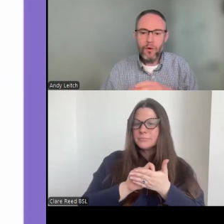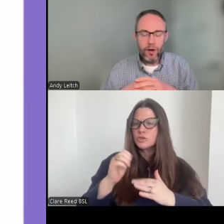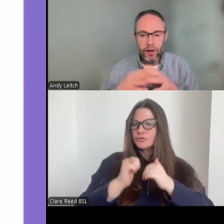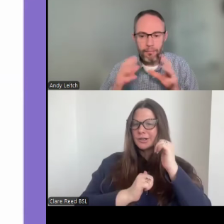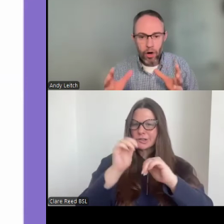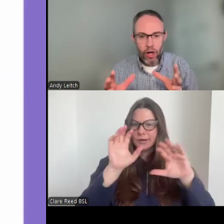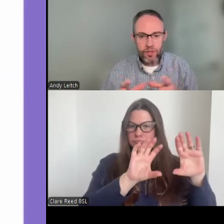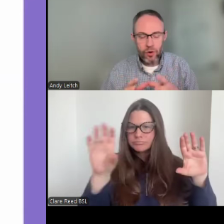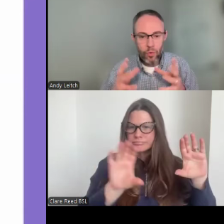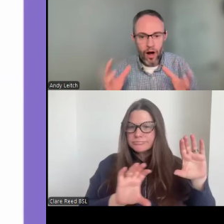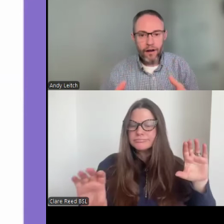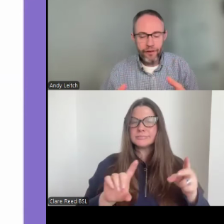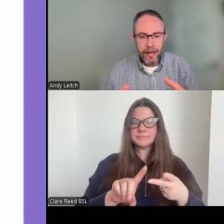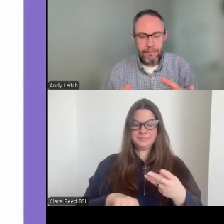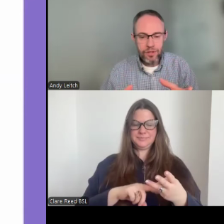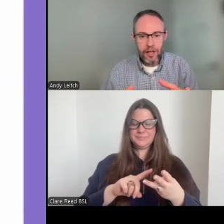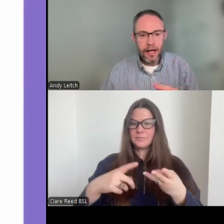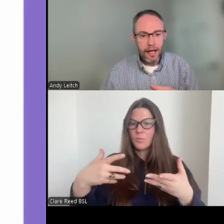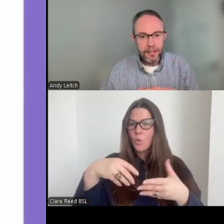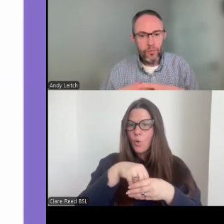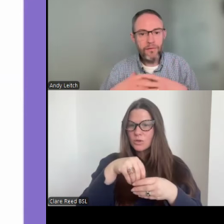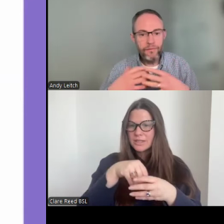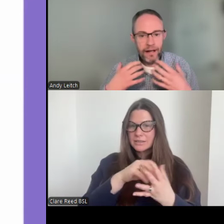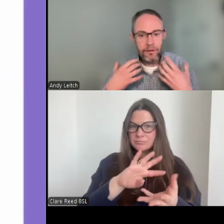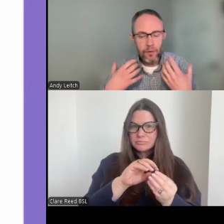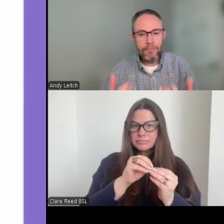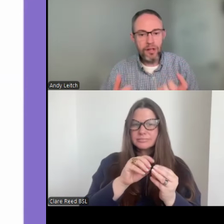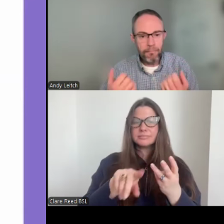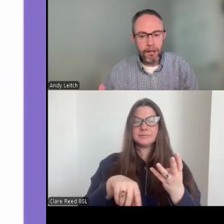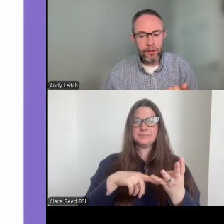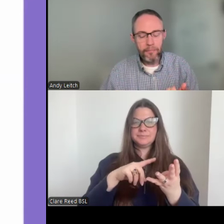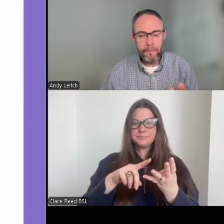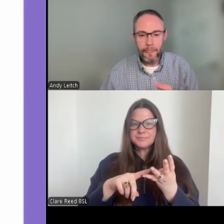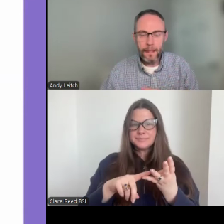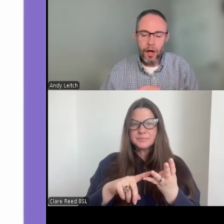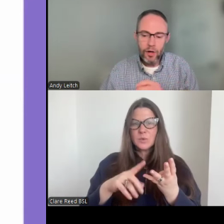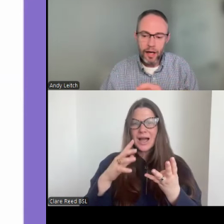We've got our mock-ups or our wireframes, and we've found a website builder.